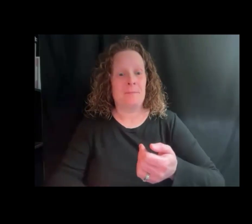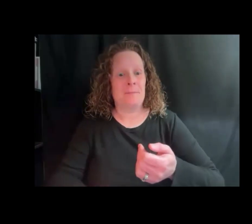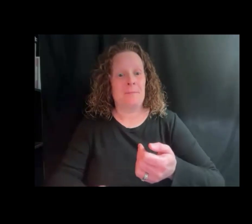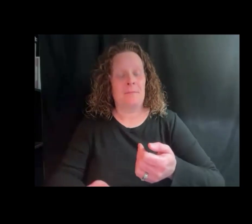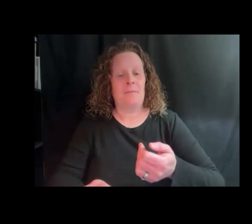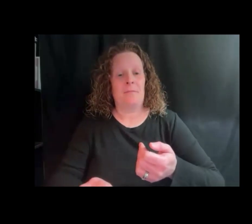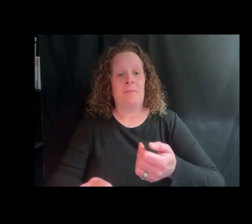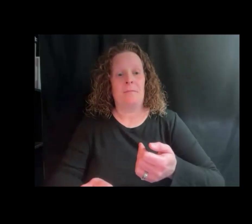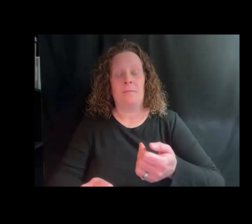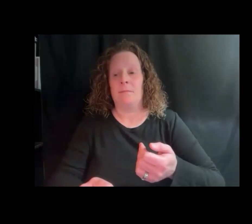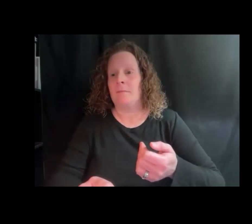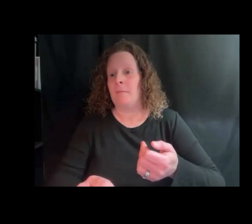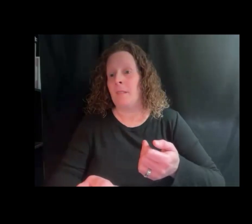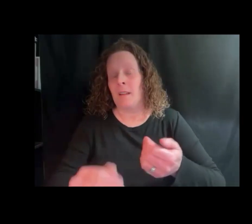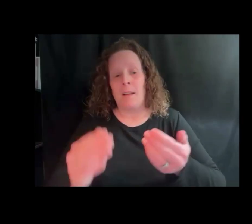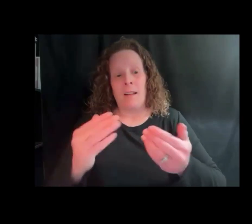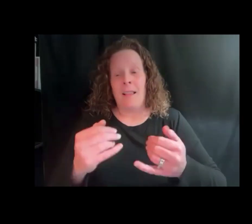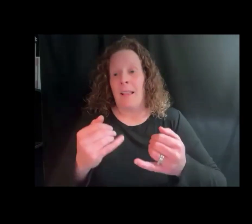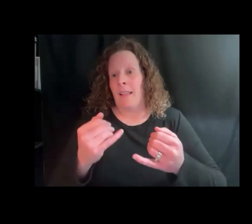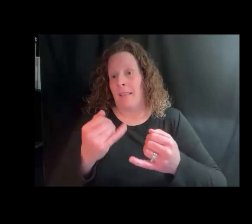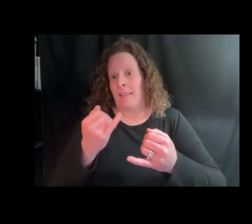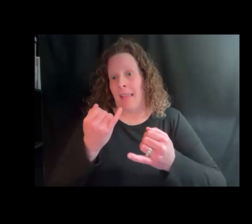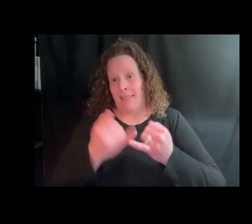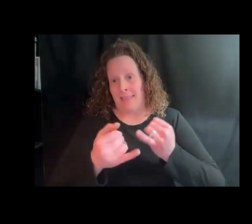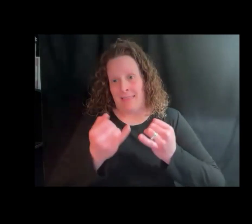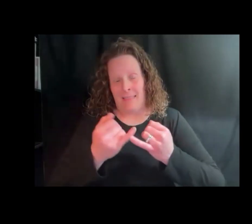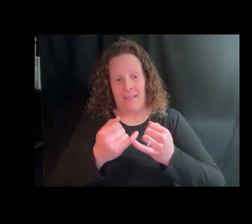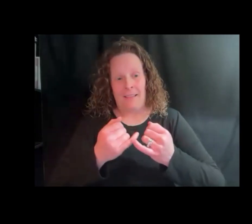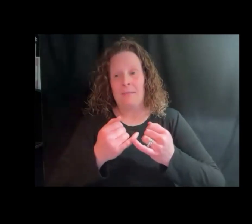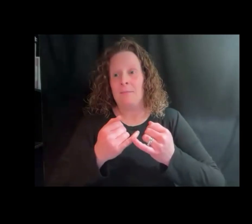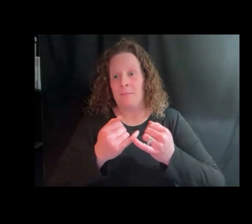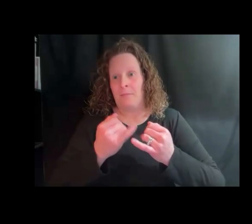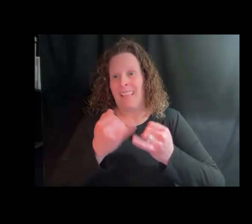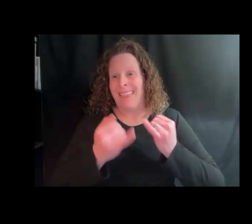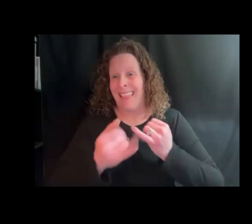improves their access to education and improves their experience in the IEP.